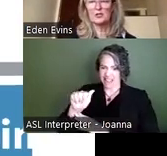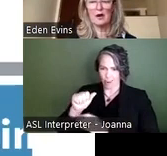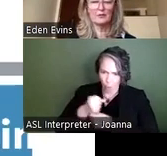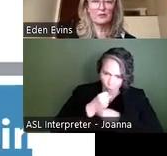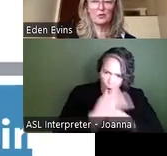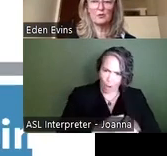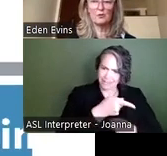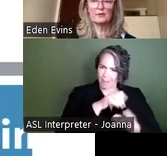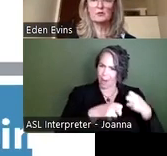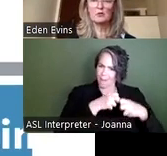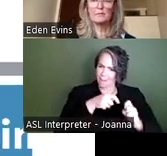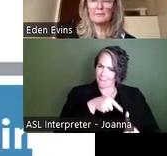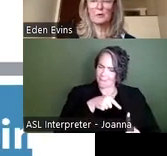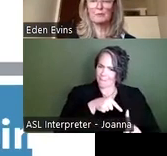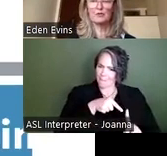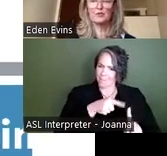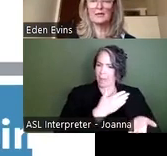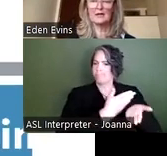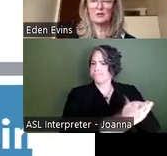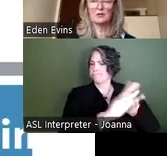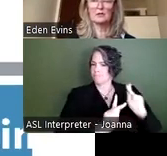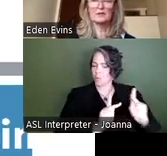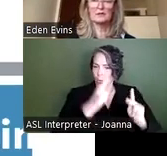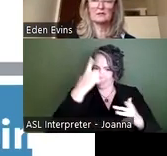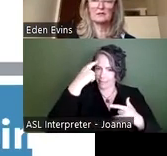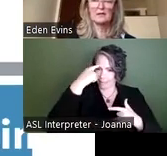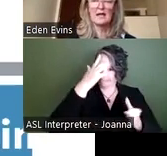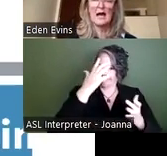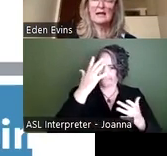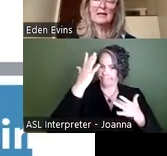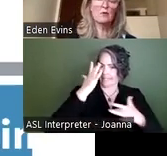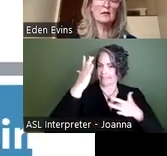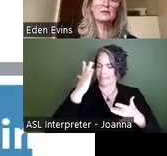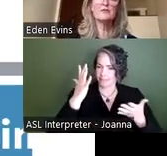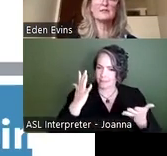trials - to exclude people with psychiatric illnesses. And I think we're going to do this,